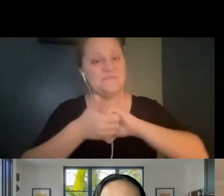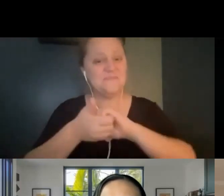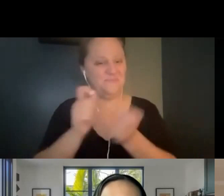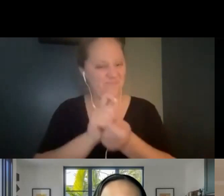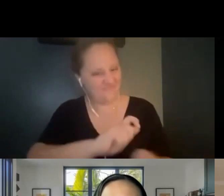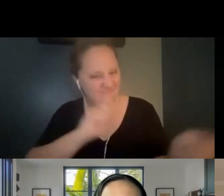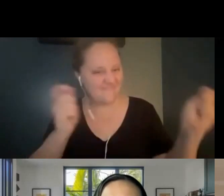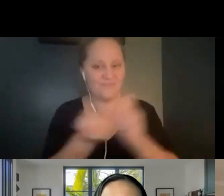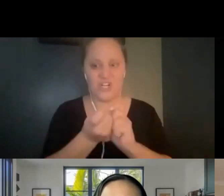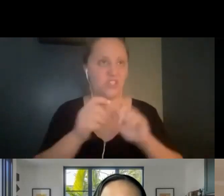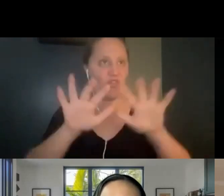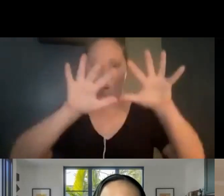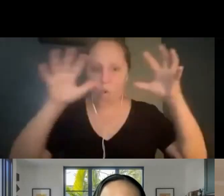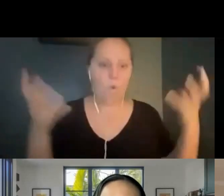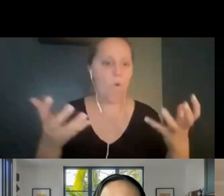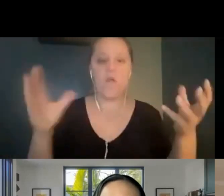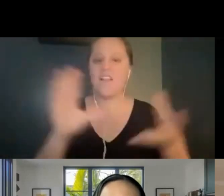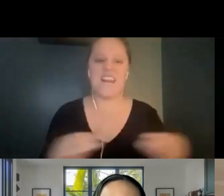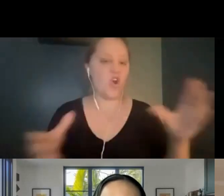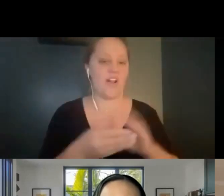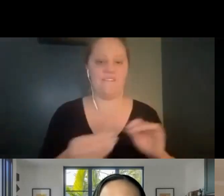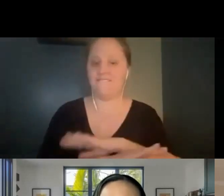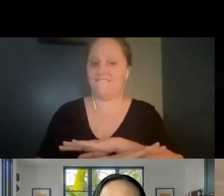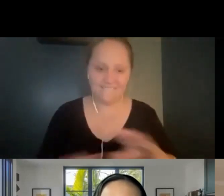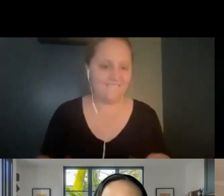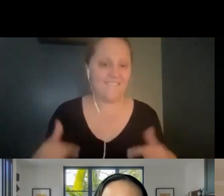change the whole narrative and just make our world, our workplace,